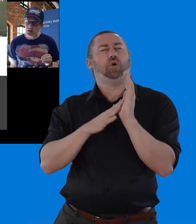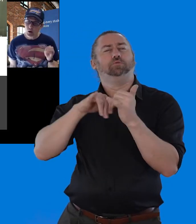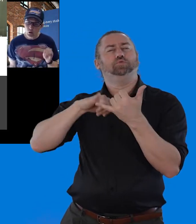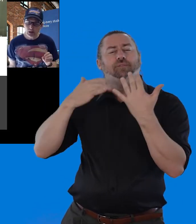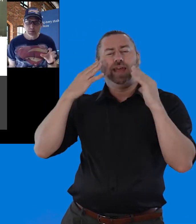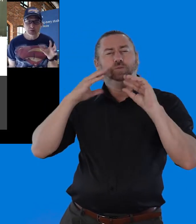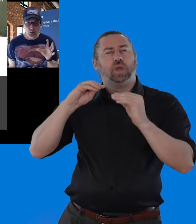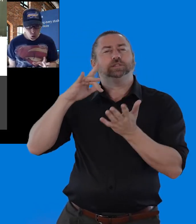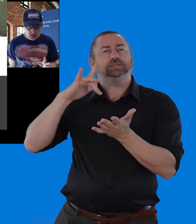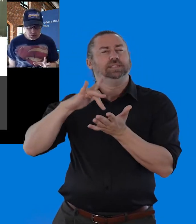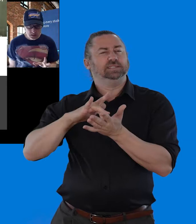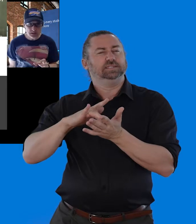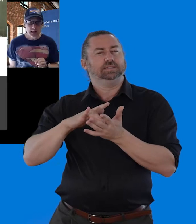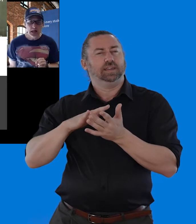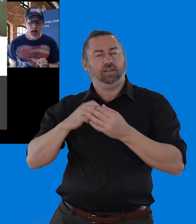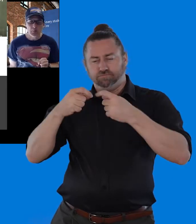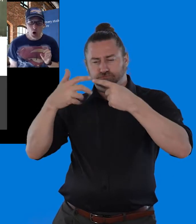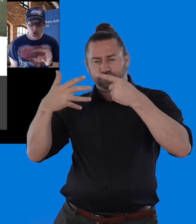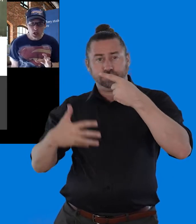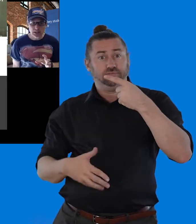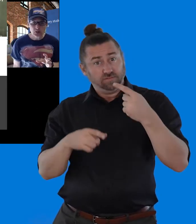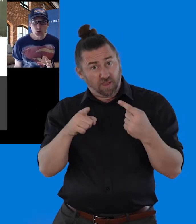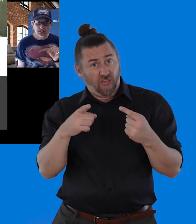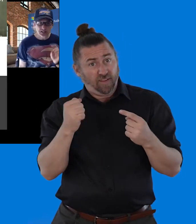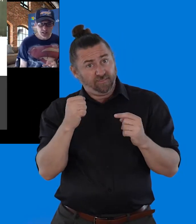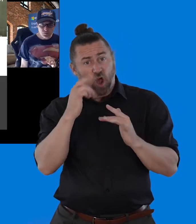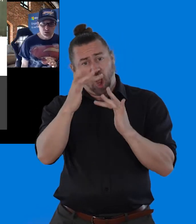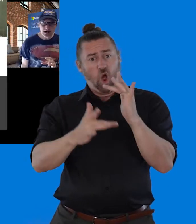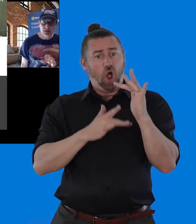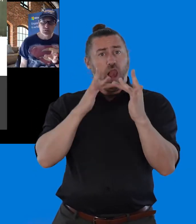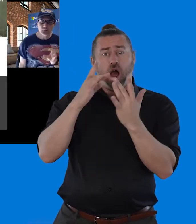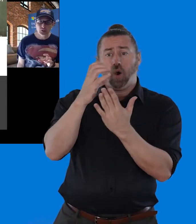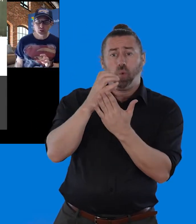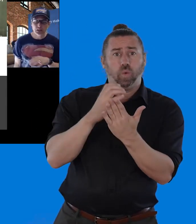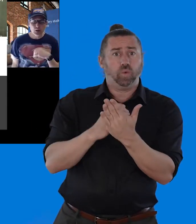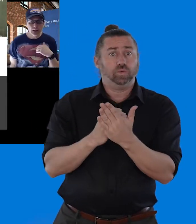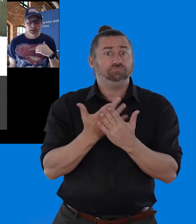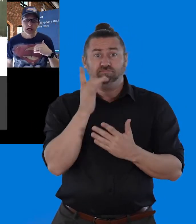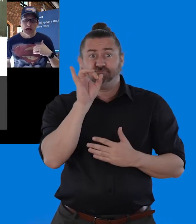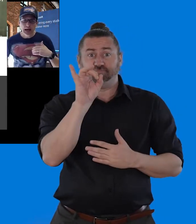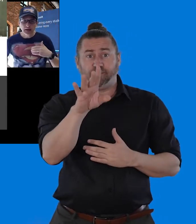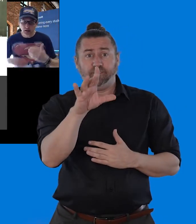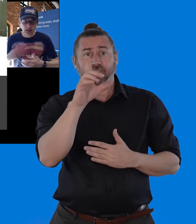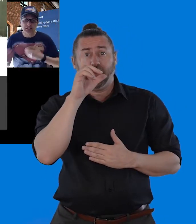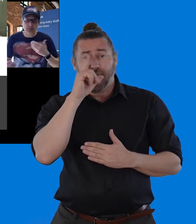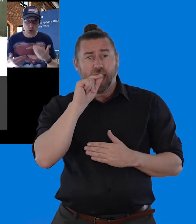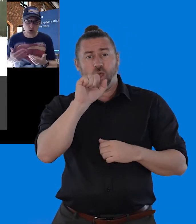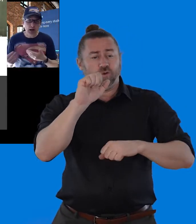we have a whole heap of courses, online courses, self-directed for you to go in and explore